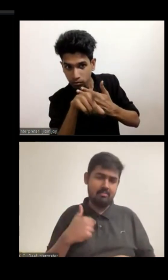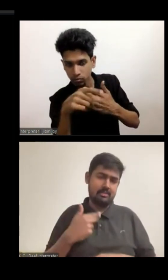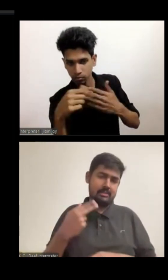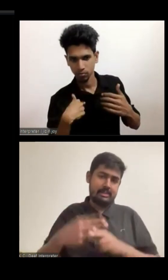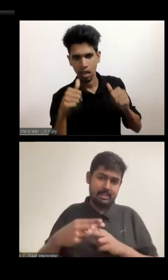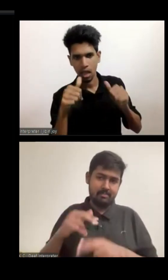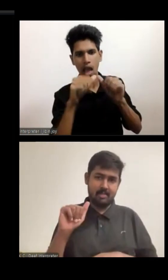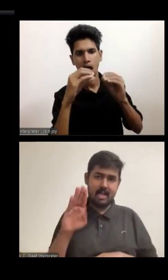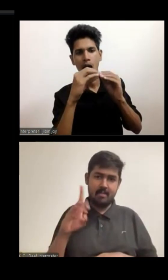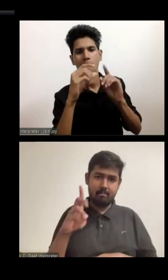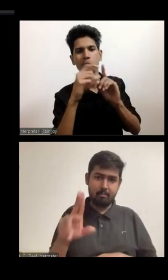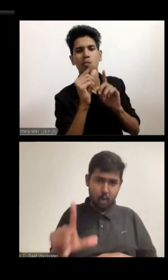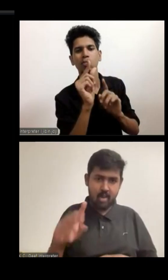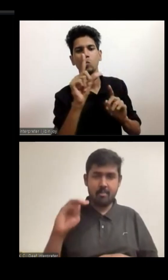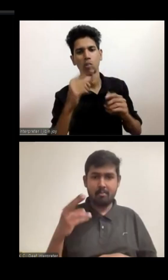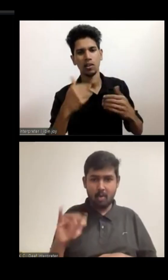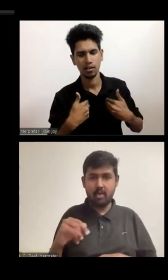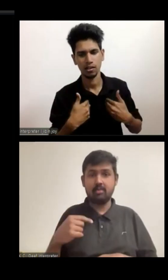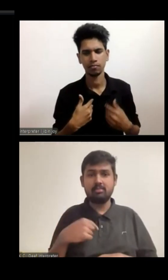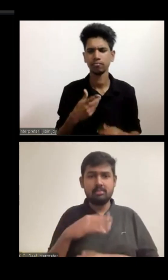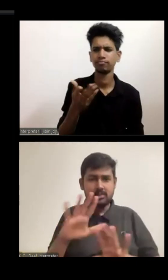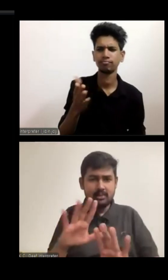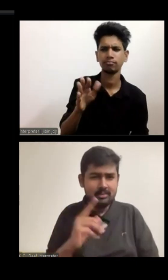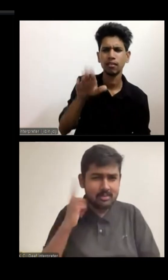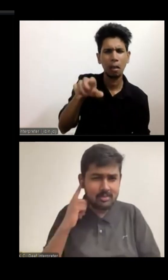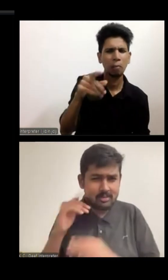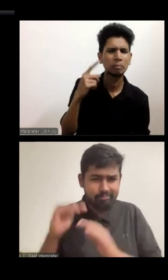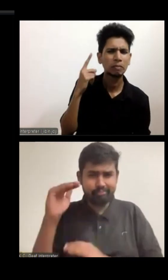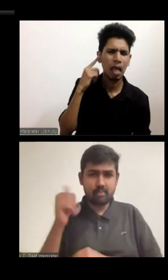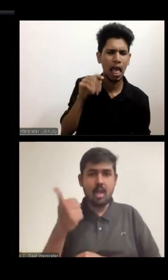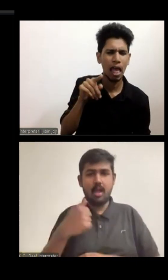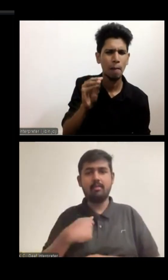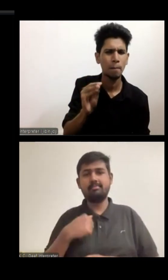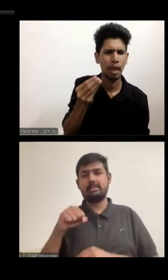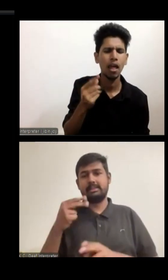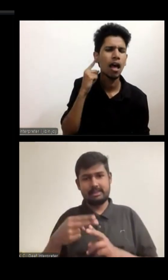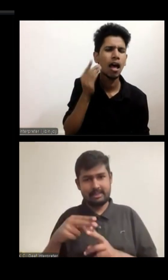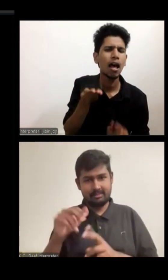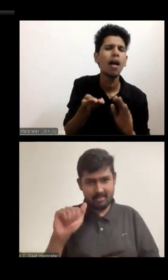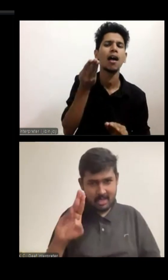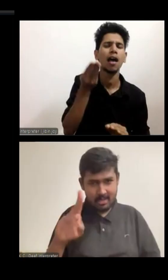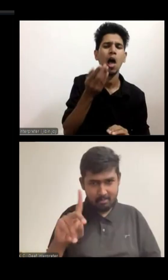You are audible, but if you will speak more louder, so it will be better. Because I have to focus more on your voice.